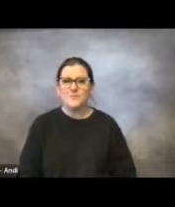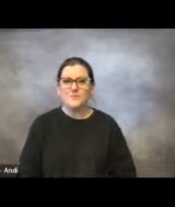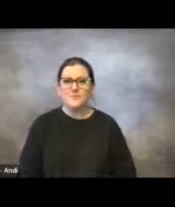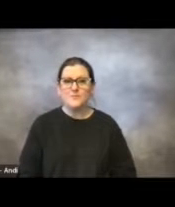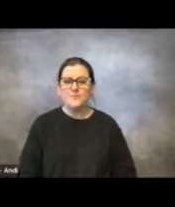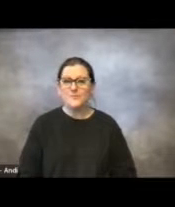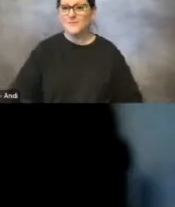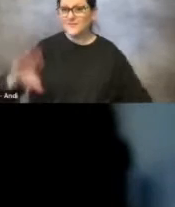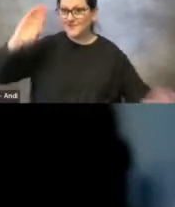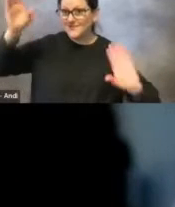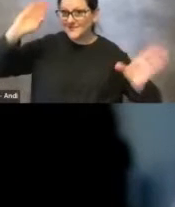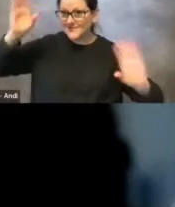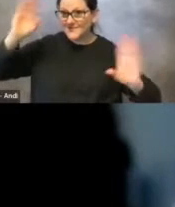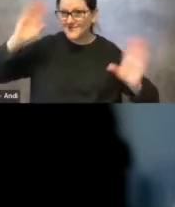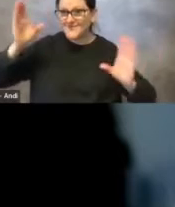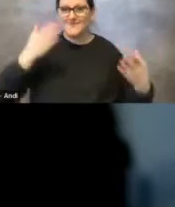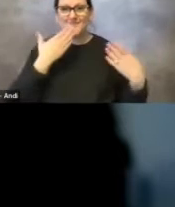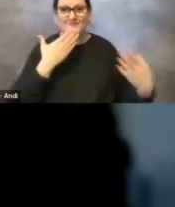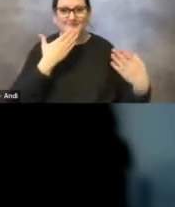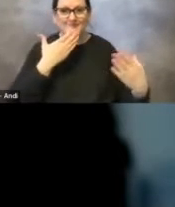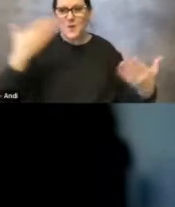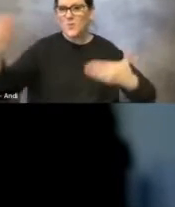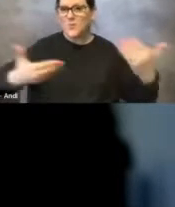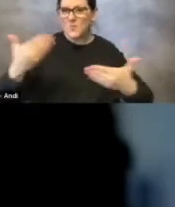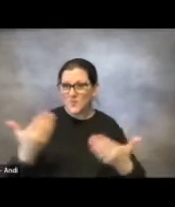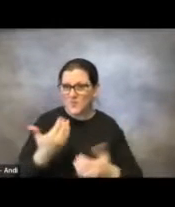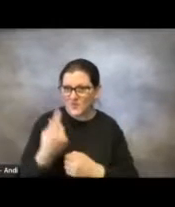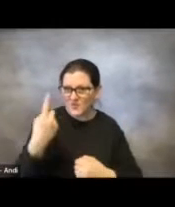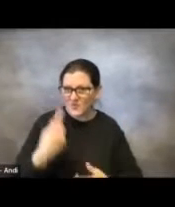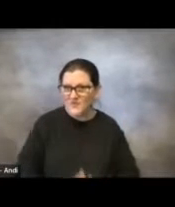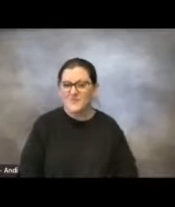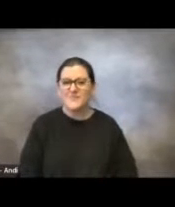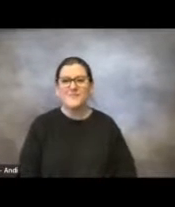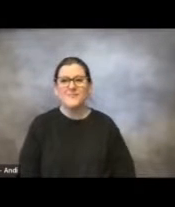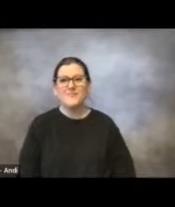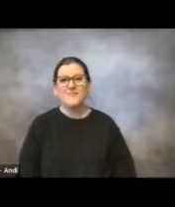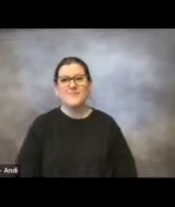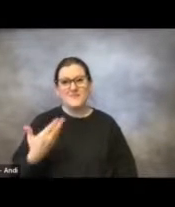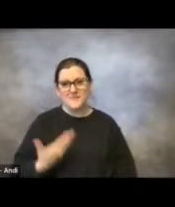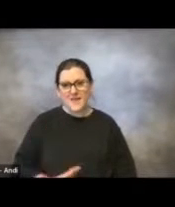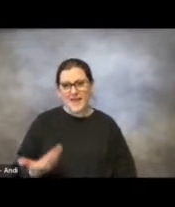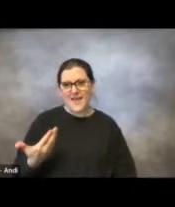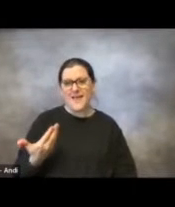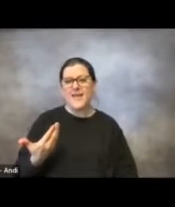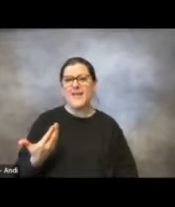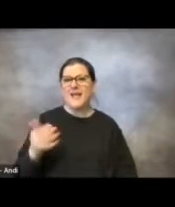Traci Barney: Hello, thank you and welcome everyone. I like I said, like, Zaida said, I'm